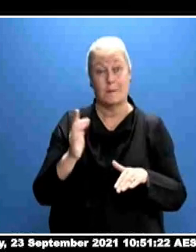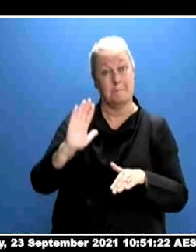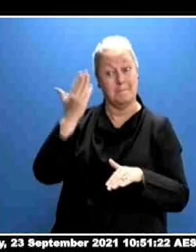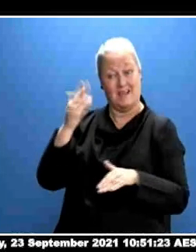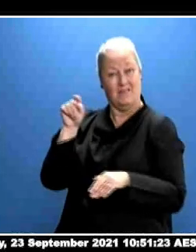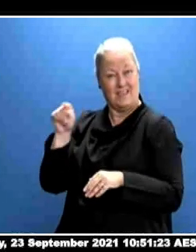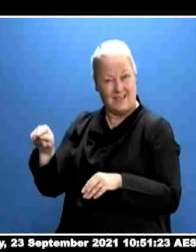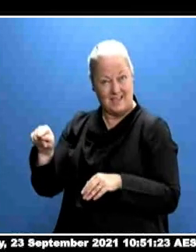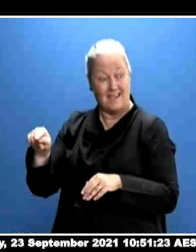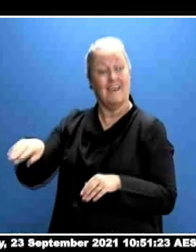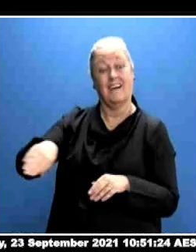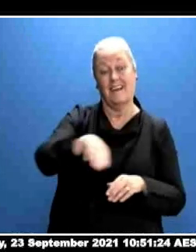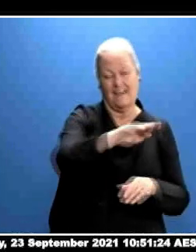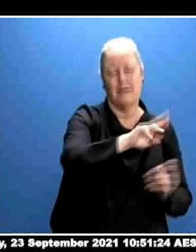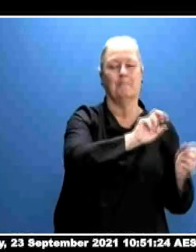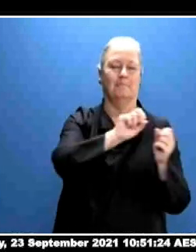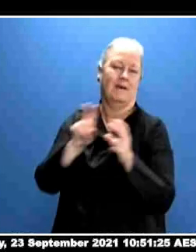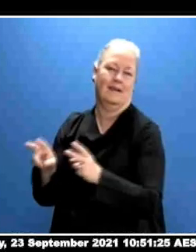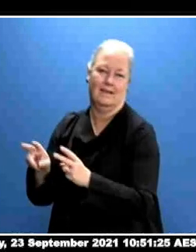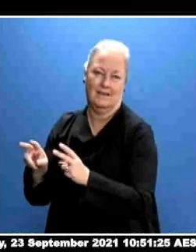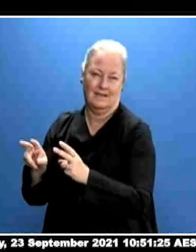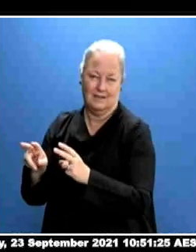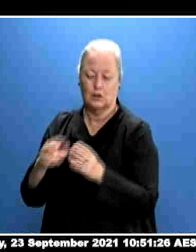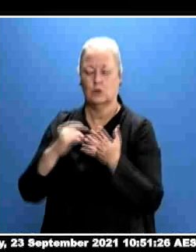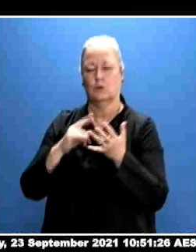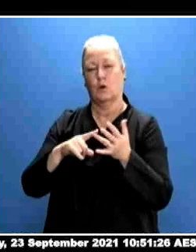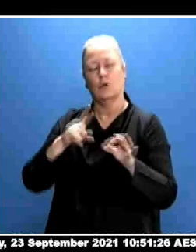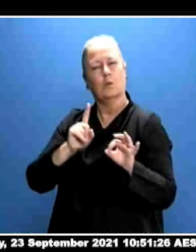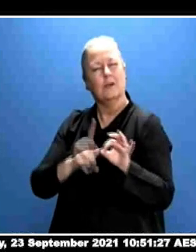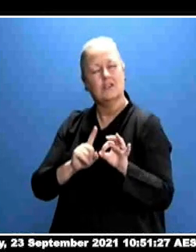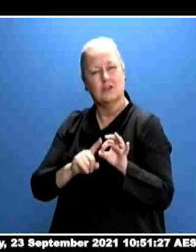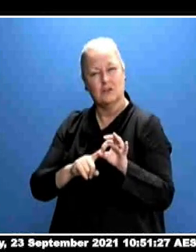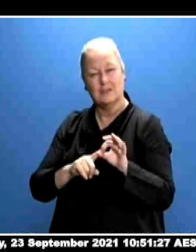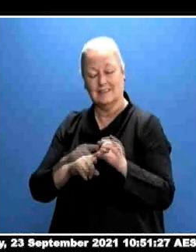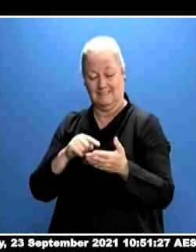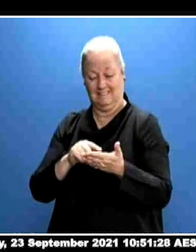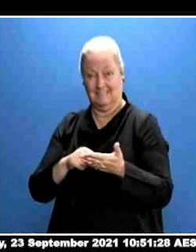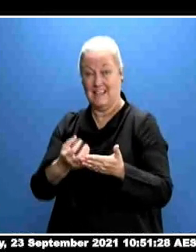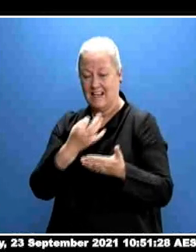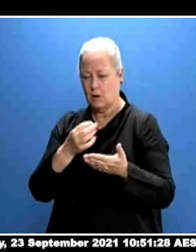and so the question is then asked as to, what do we need to do in the Secure Care space?